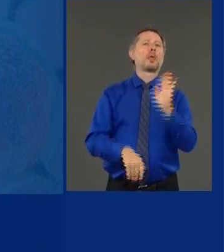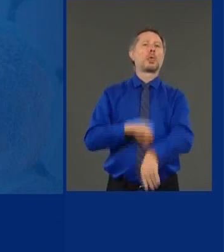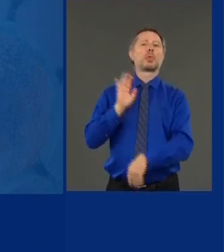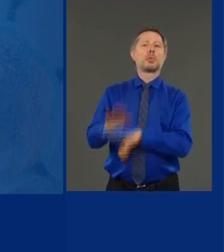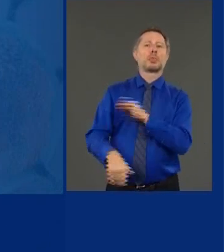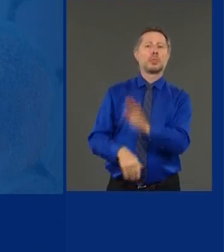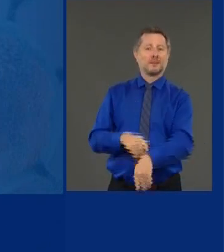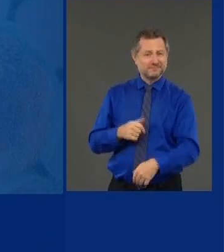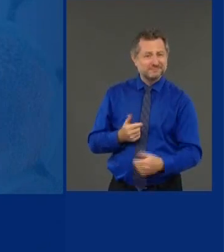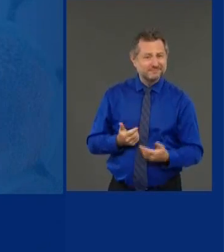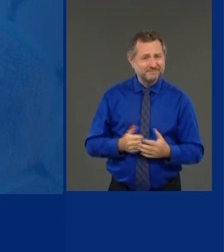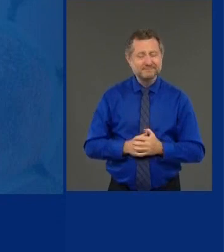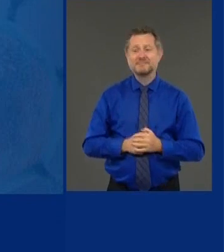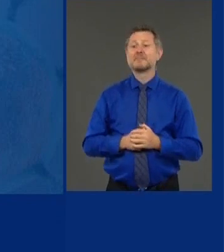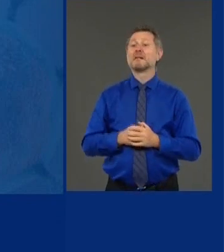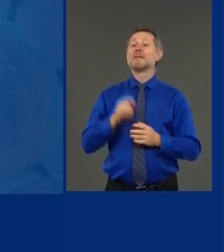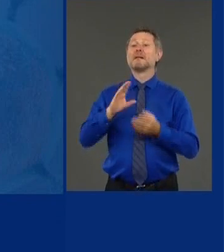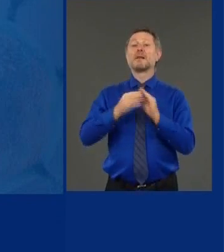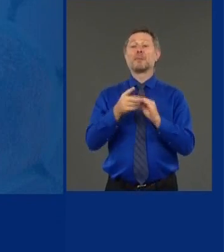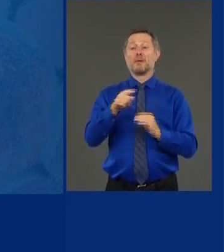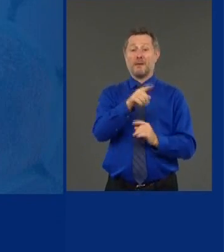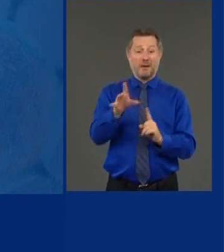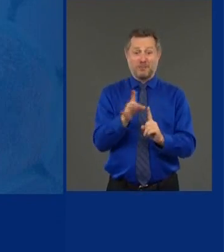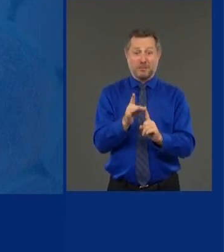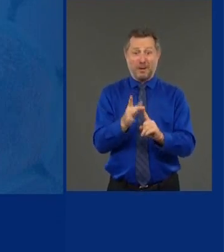AND LOOK AT INCIDENTS OF LACK OF